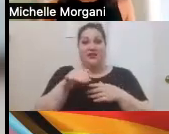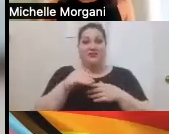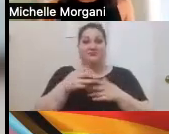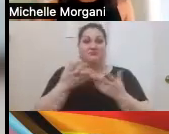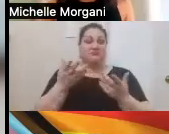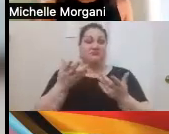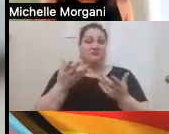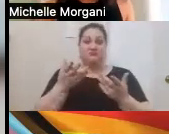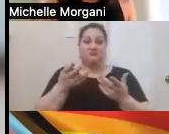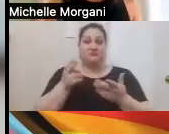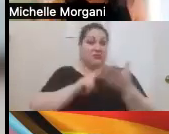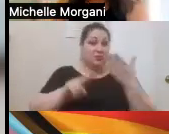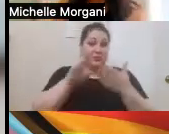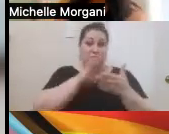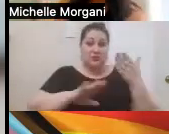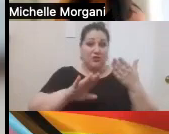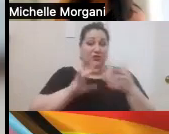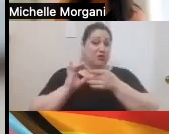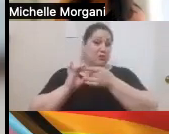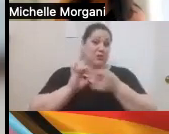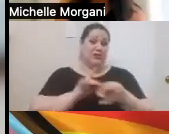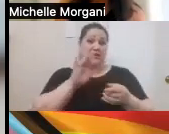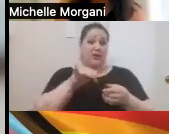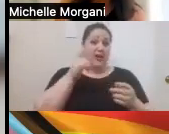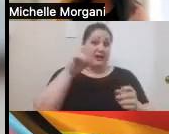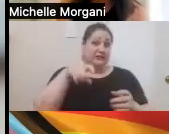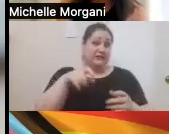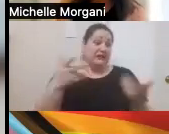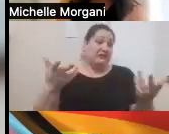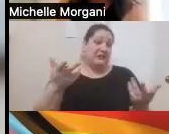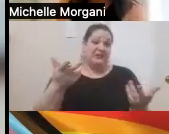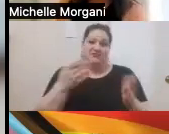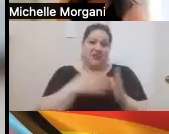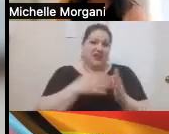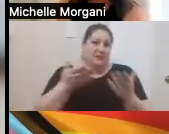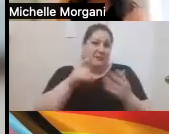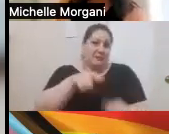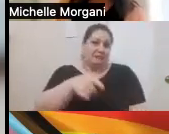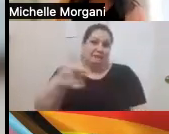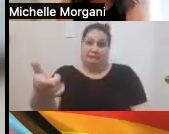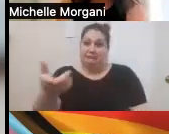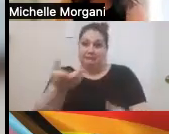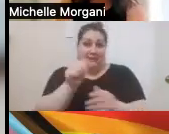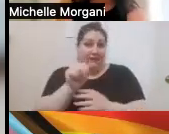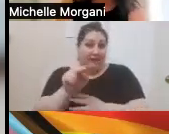But I mean, I would also, again, I'll pass it over to Lake and Ann if there was any other pieces that you wanted to sort of address.